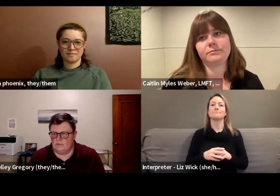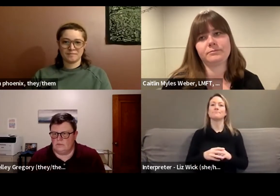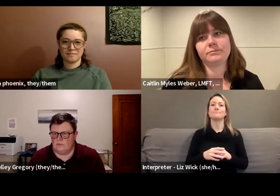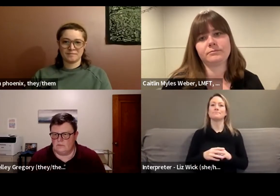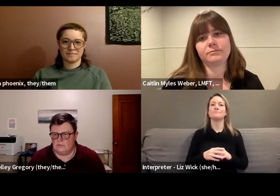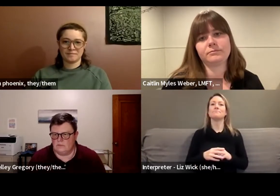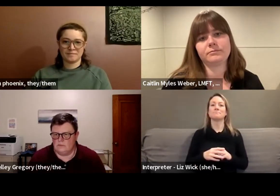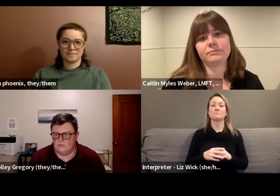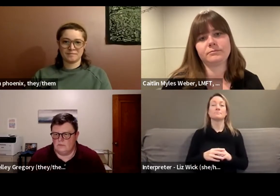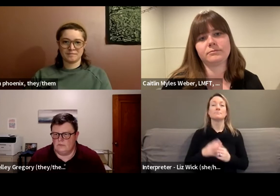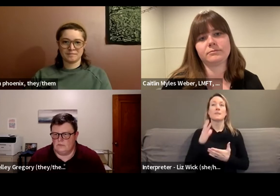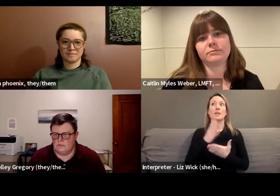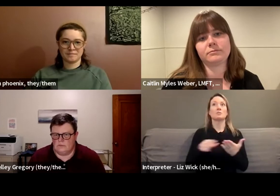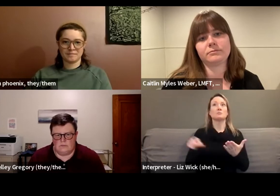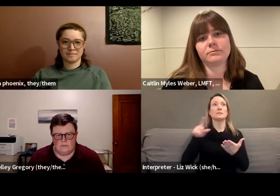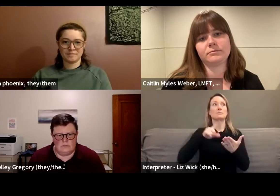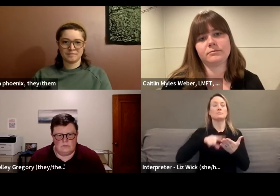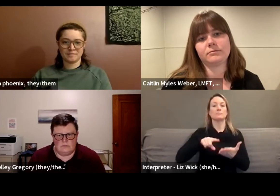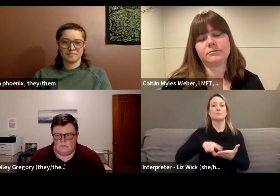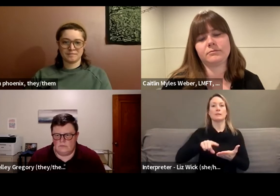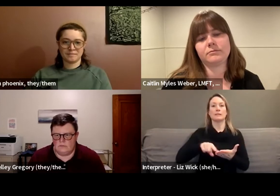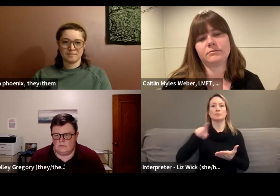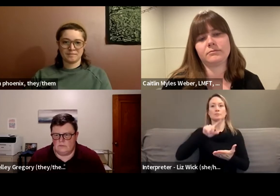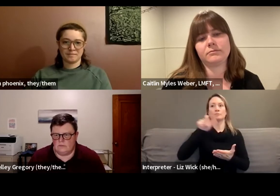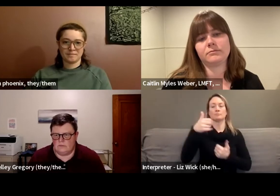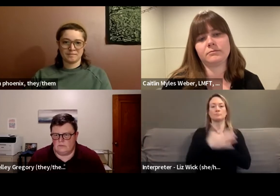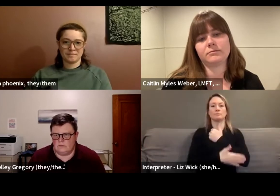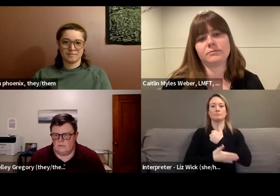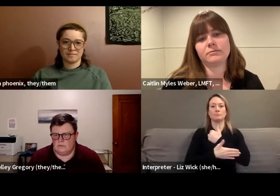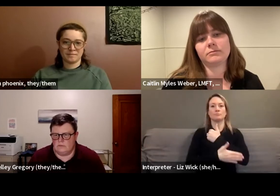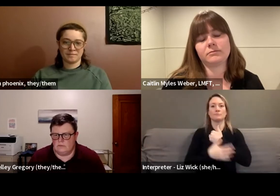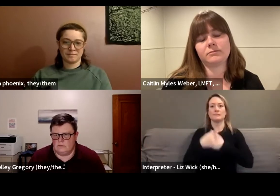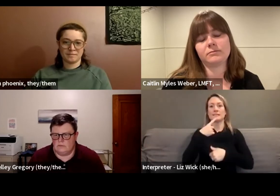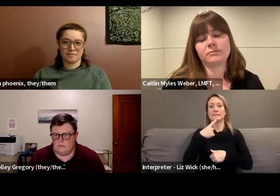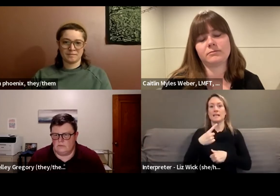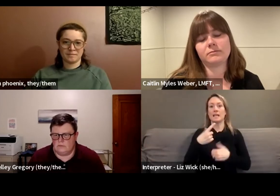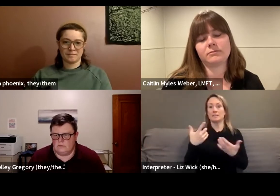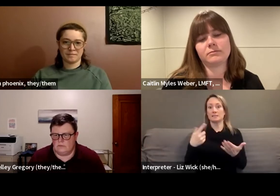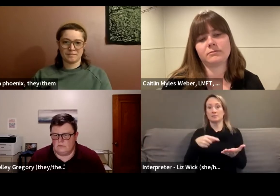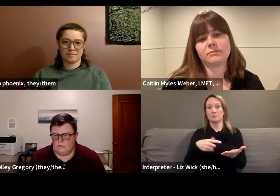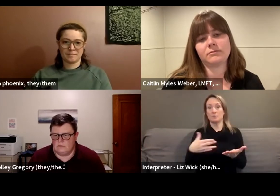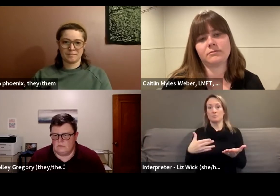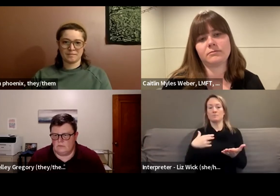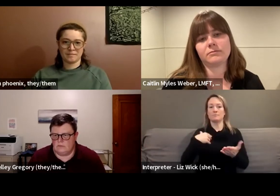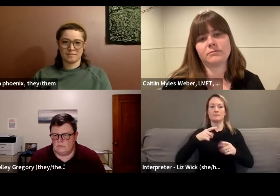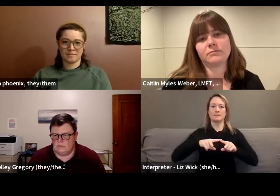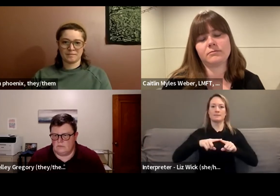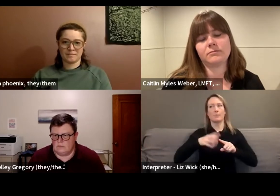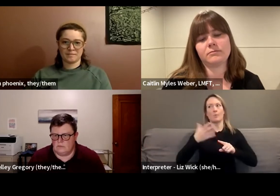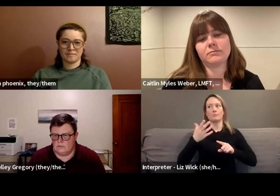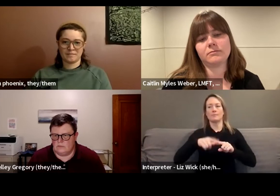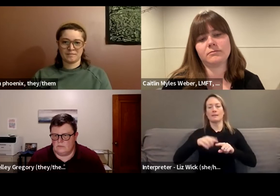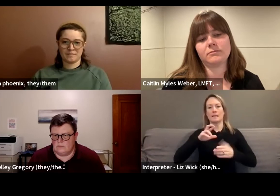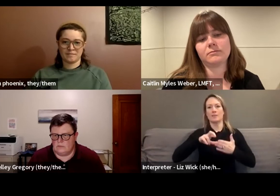from over the seas that came in that says that it depends on which research that I've seen as low as 7%,